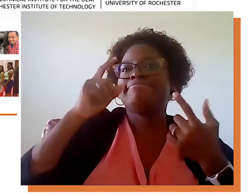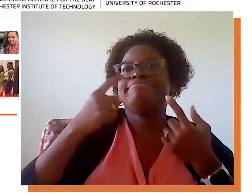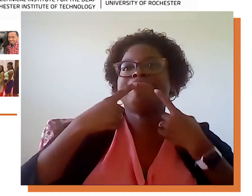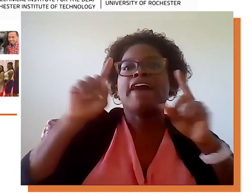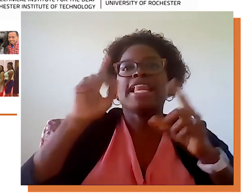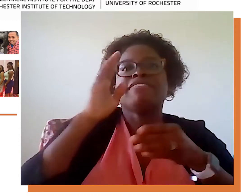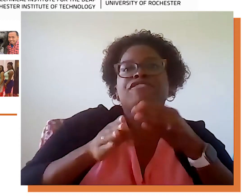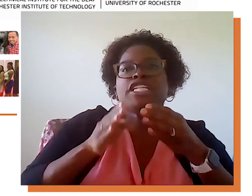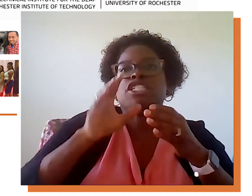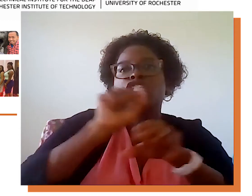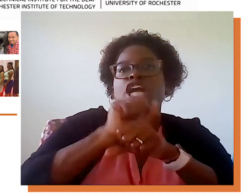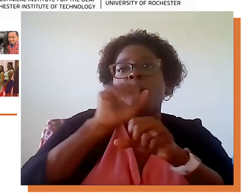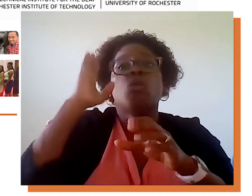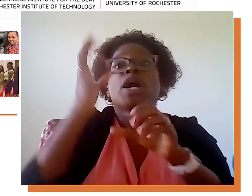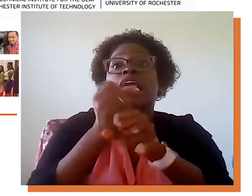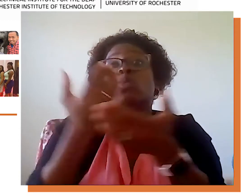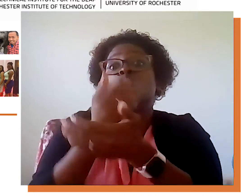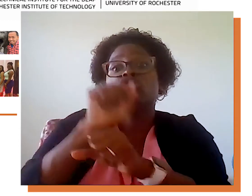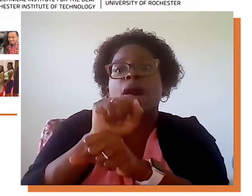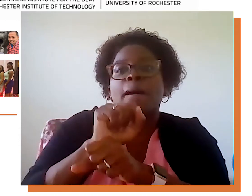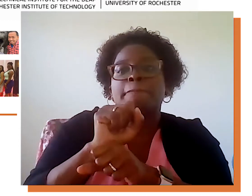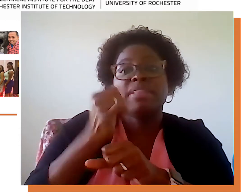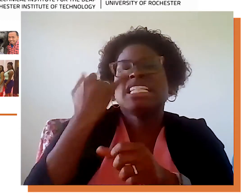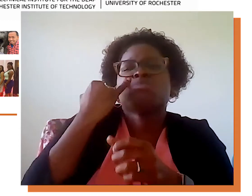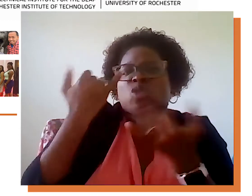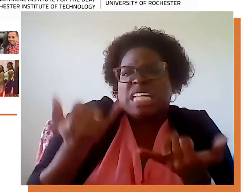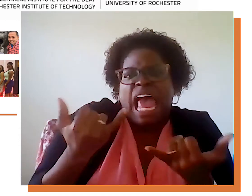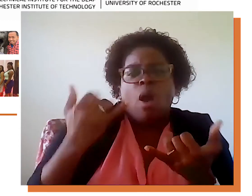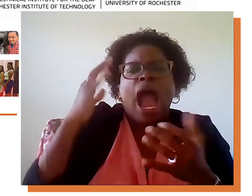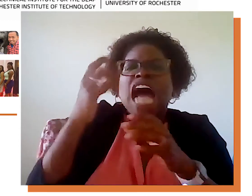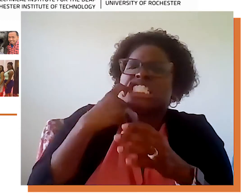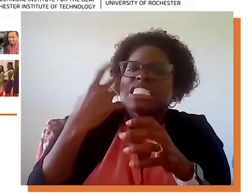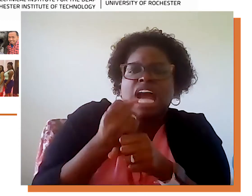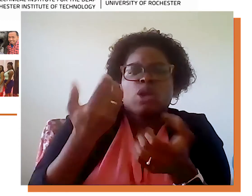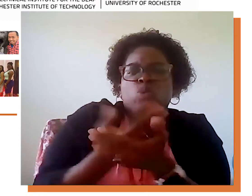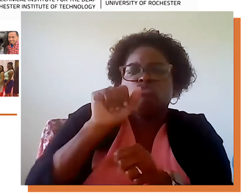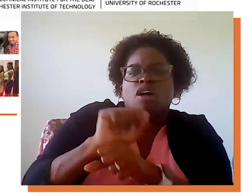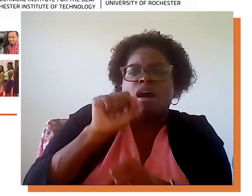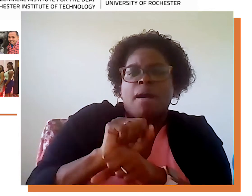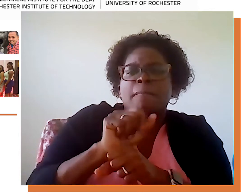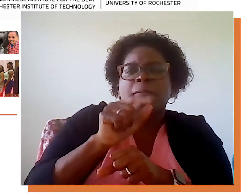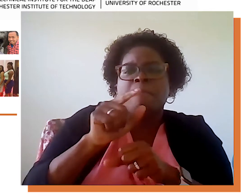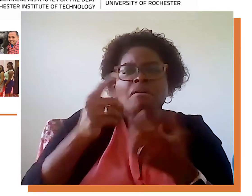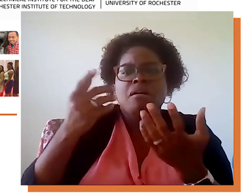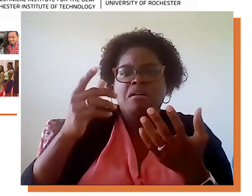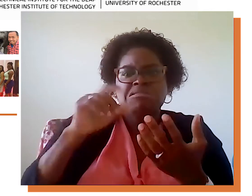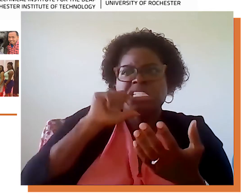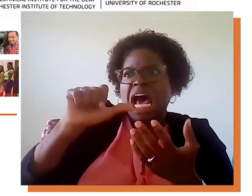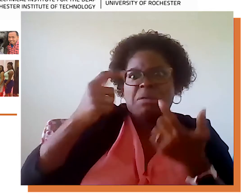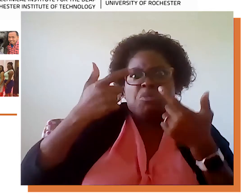or when I get a new job or complete some other important task in my life. All of these people are there for me.